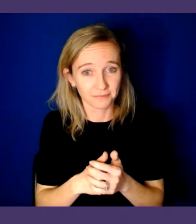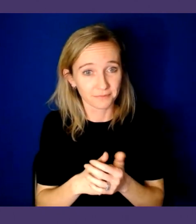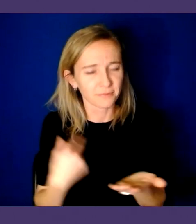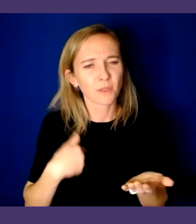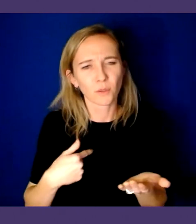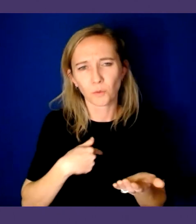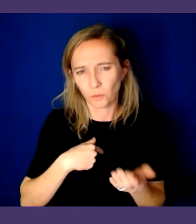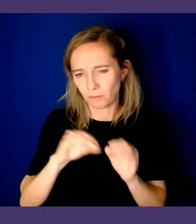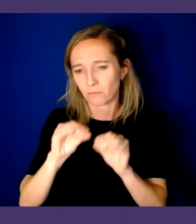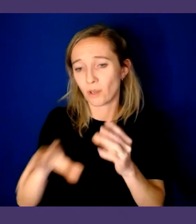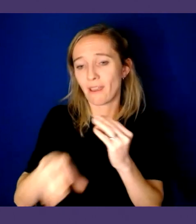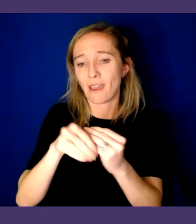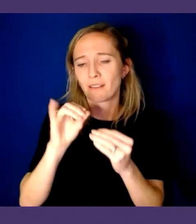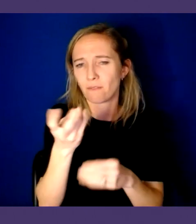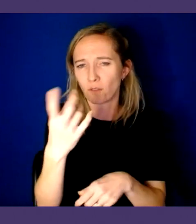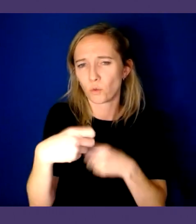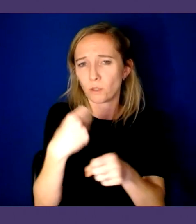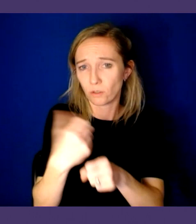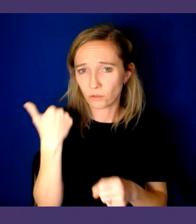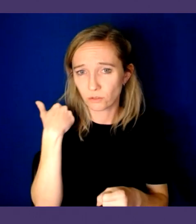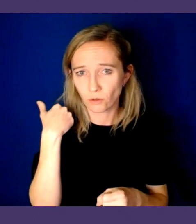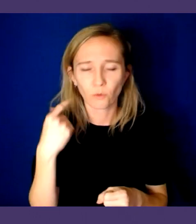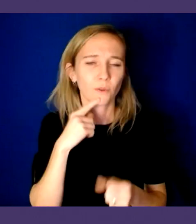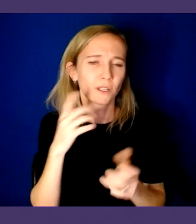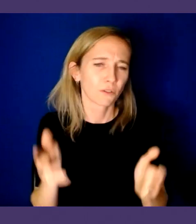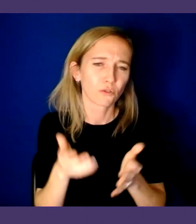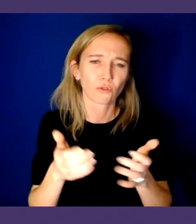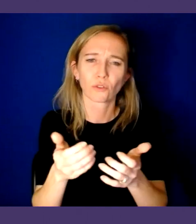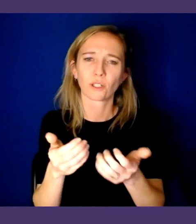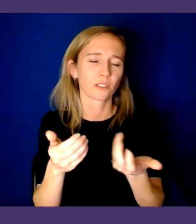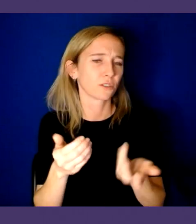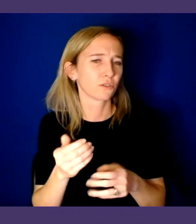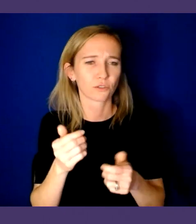encourage input from everybody on anything.